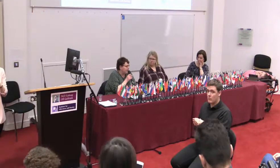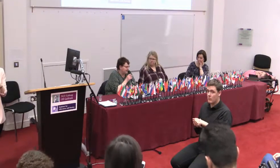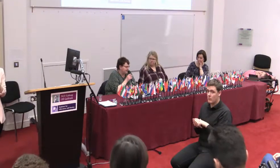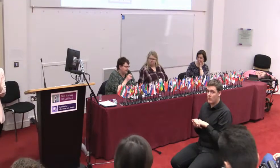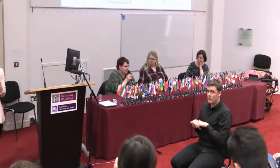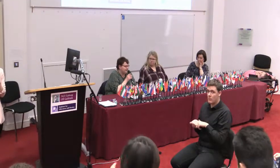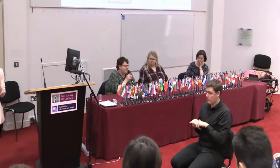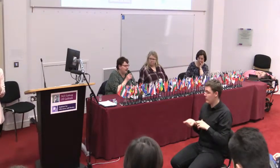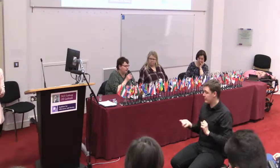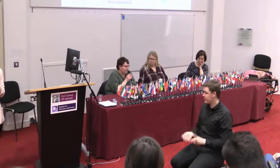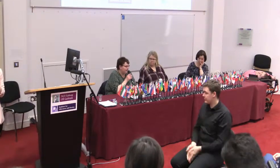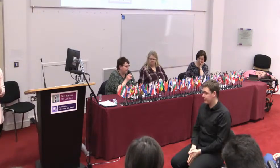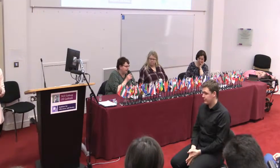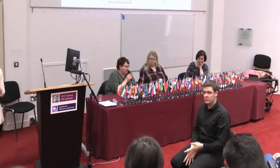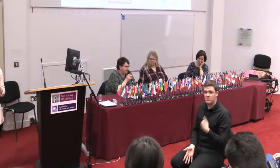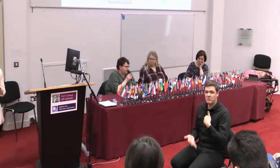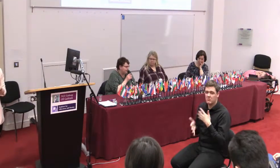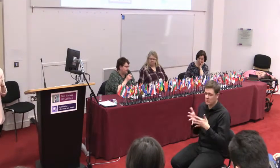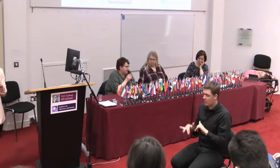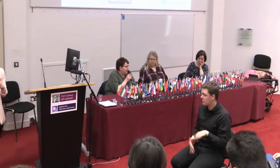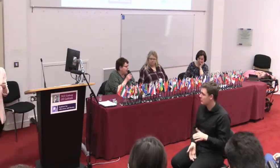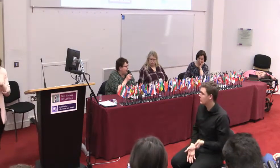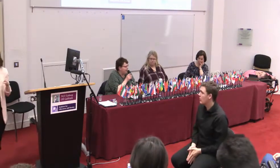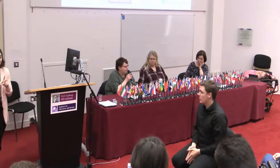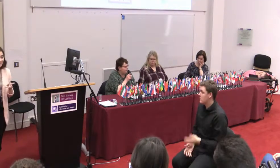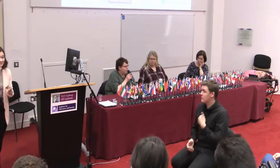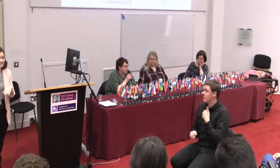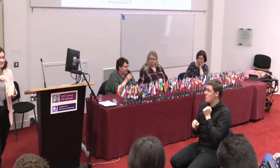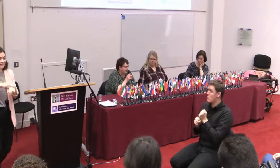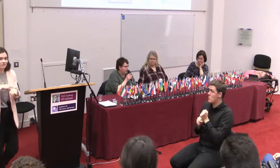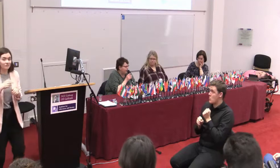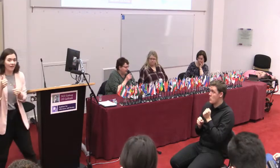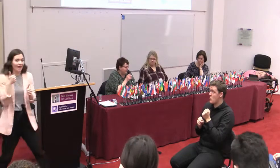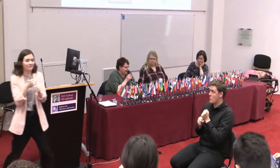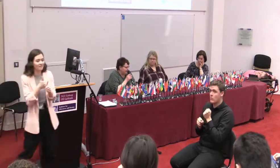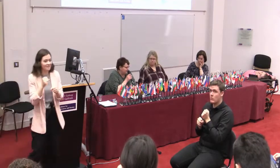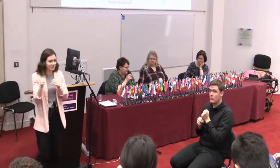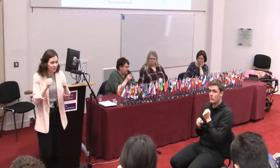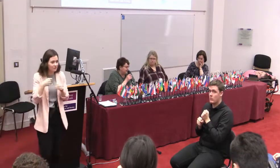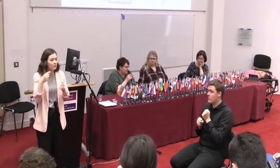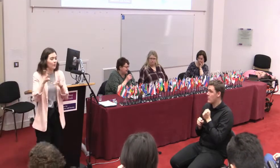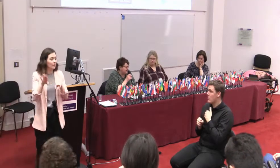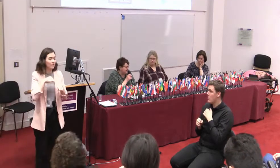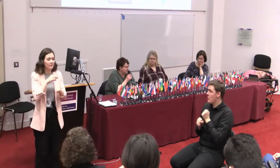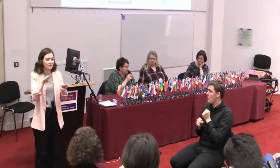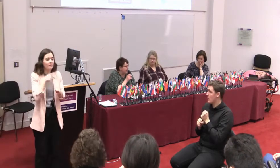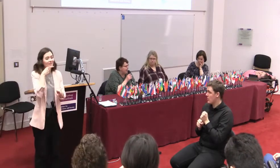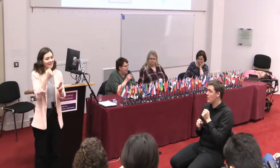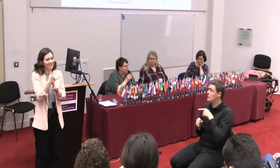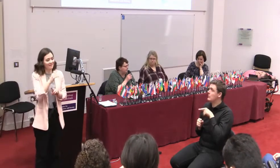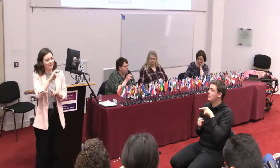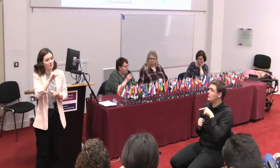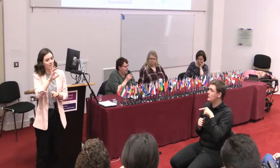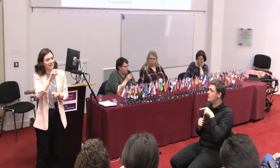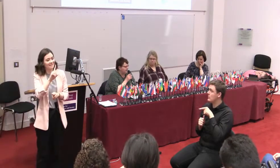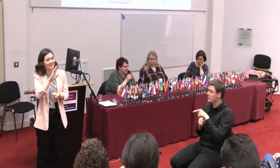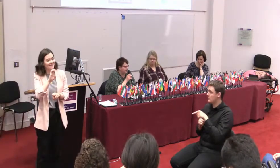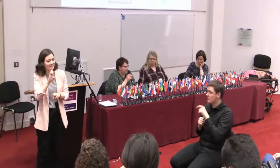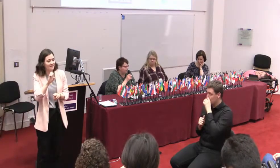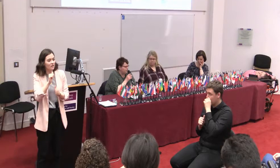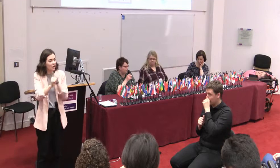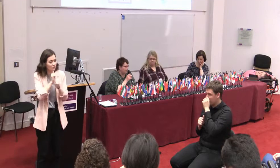who have experience of being in Magdalen laundries, who are now in disability services and to